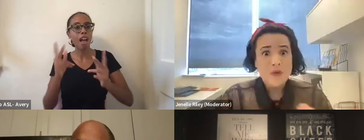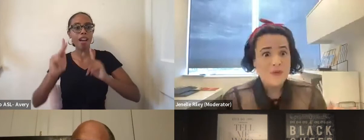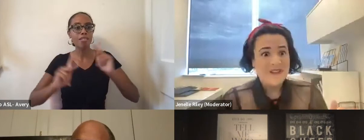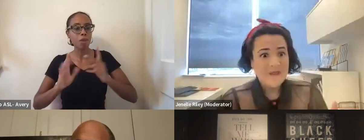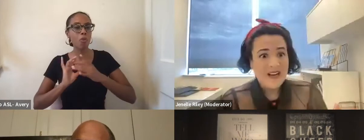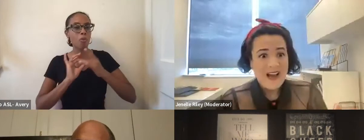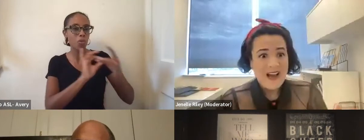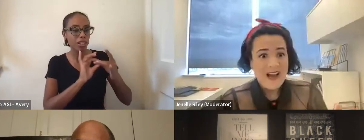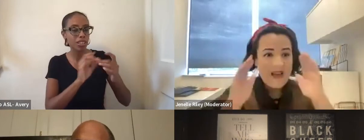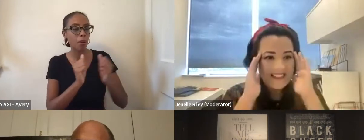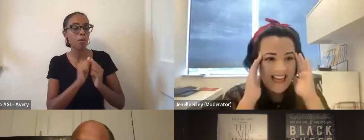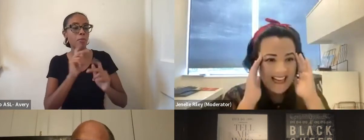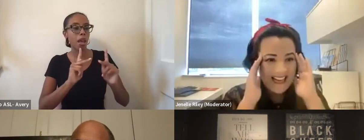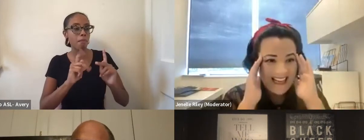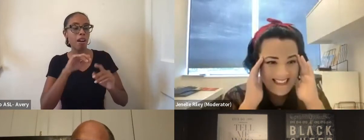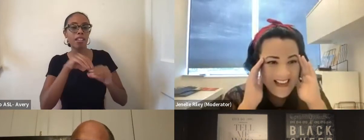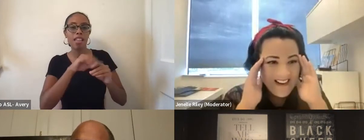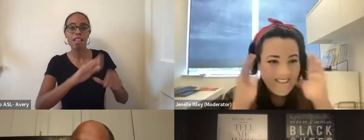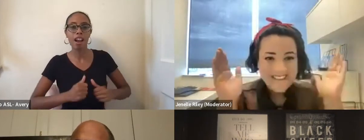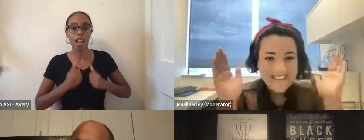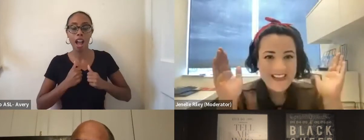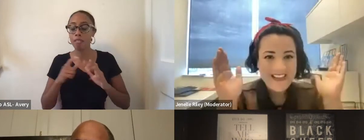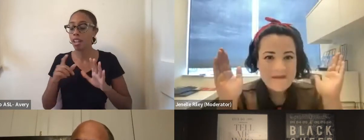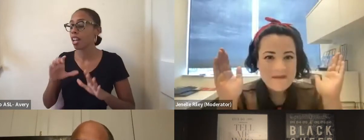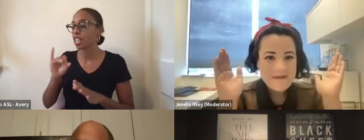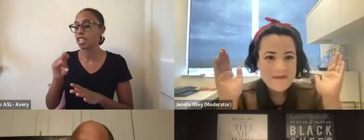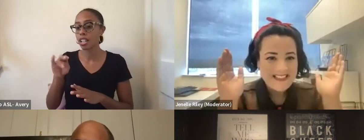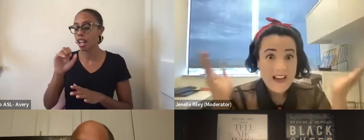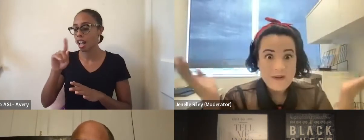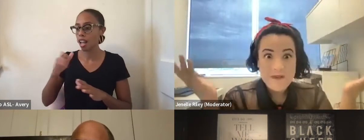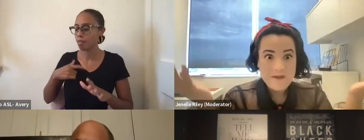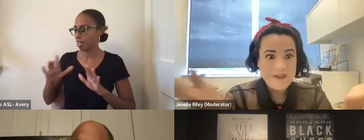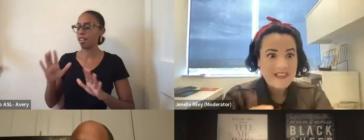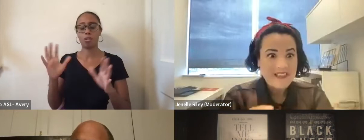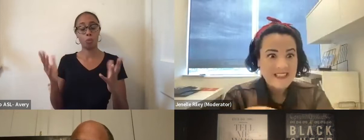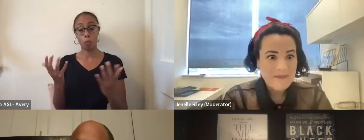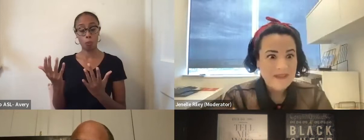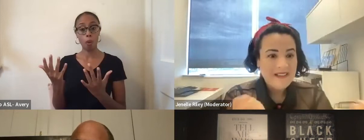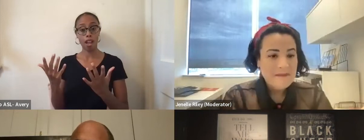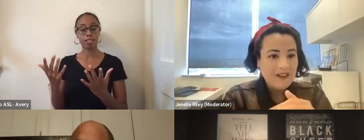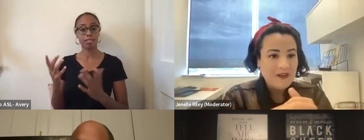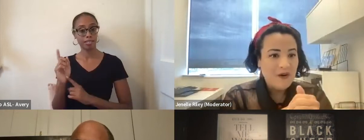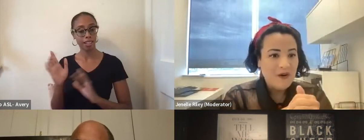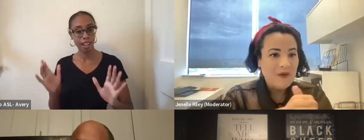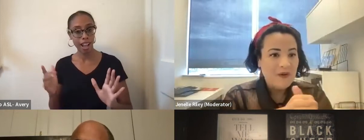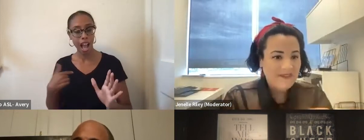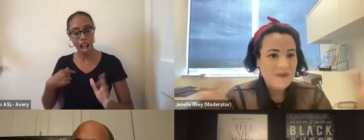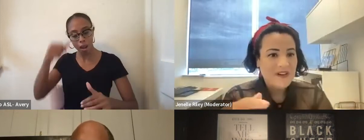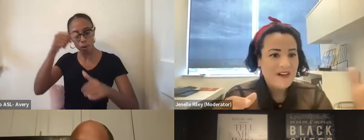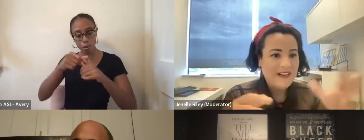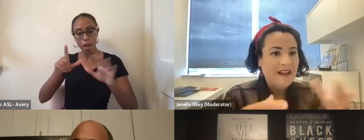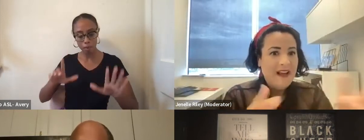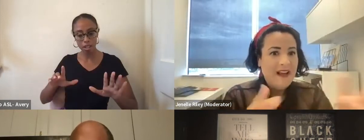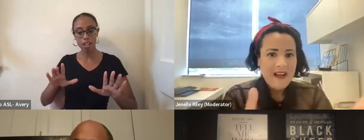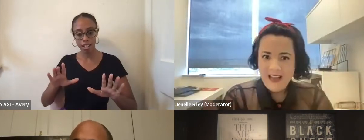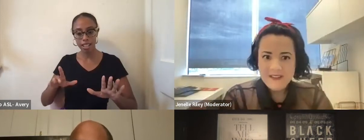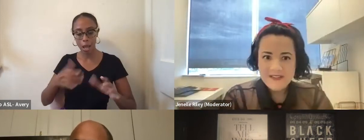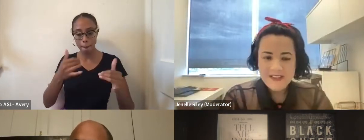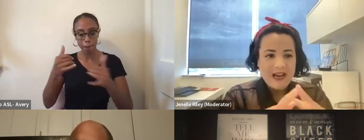Because I remember vividly playing Uno and the TV was on having the same reaction, like, oh she'll